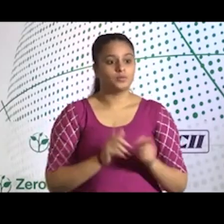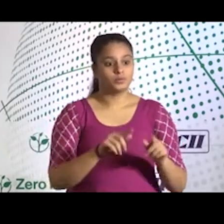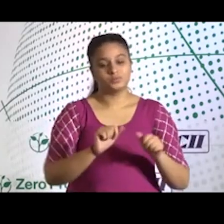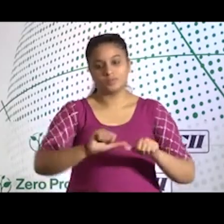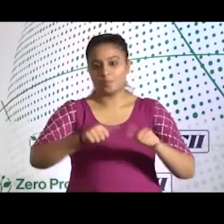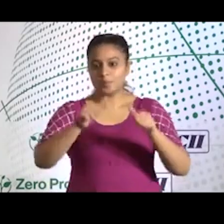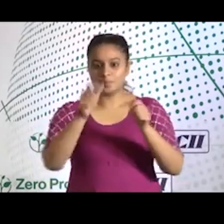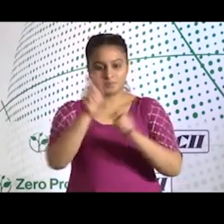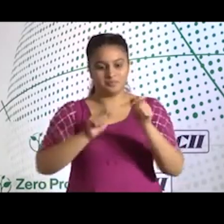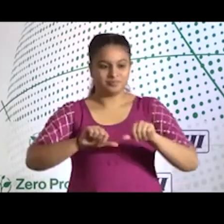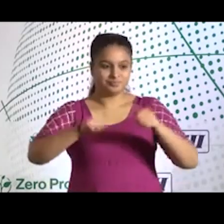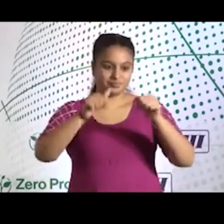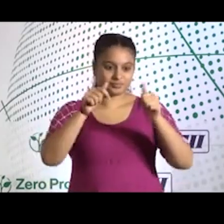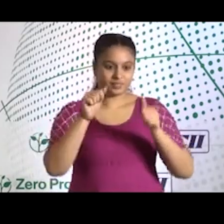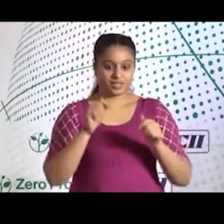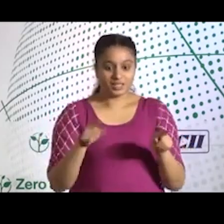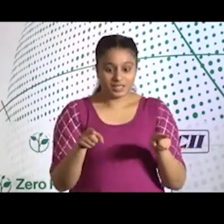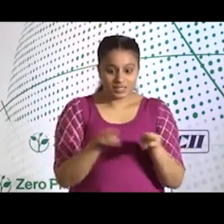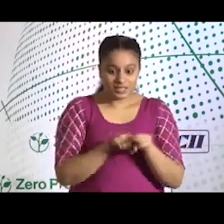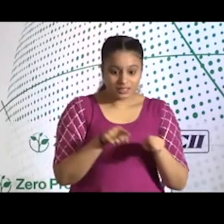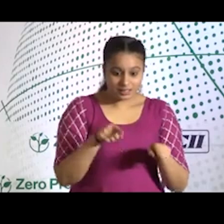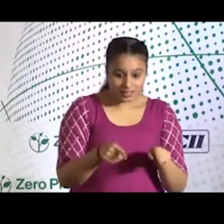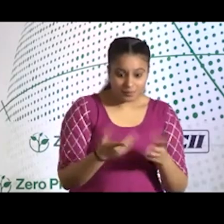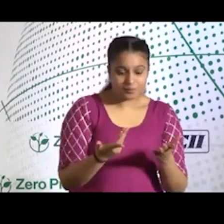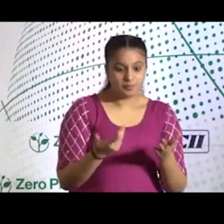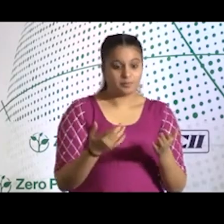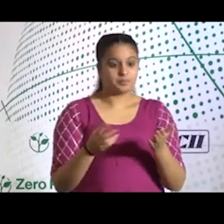So similarly in the mechanical and electrical engineering, the